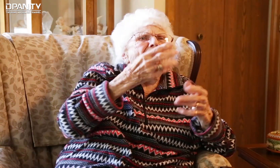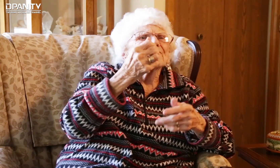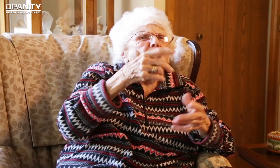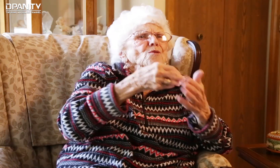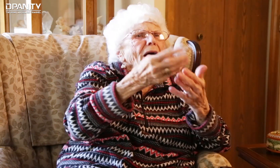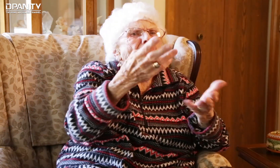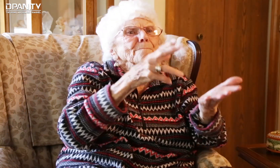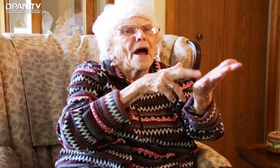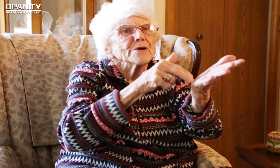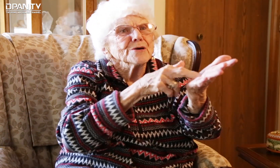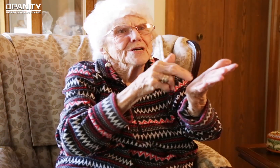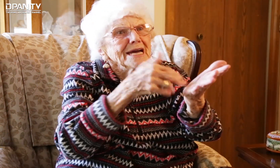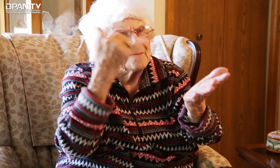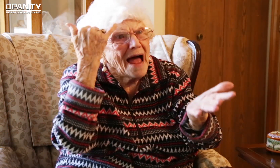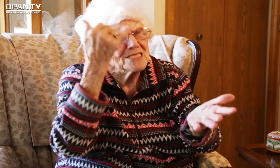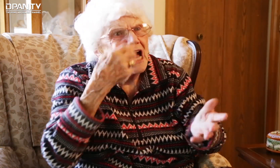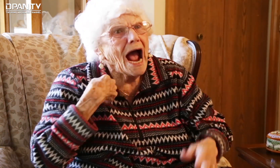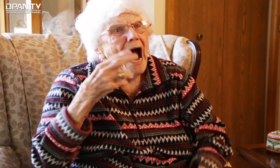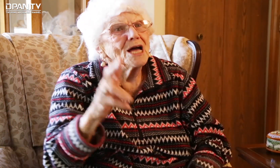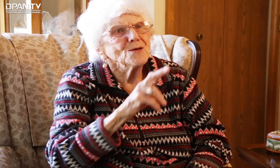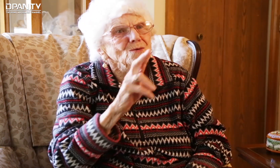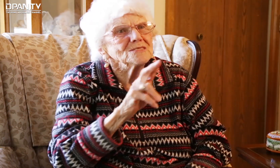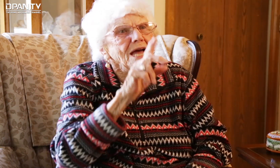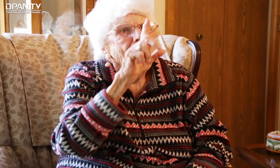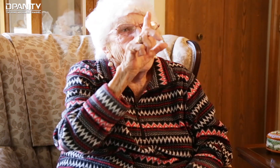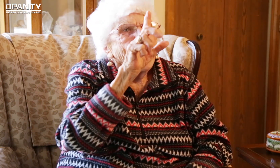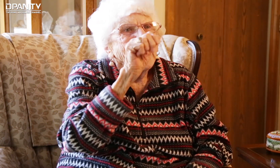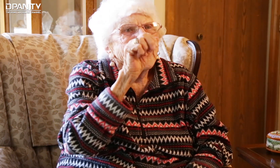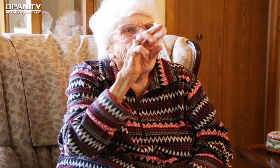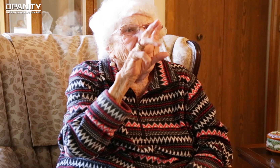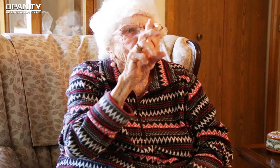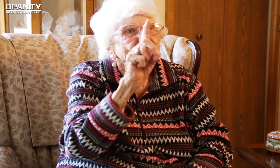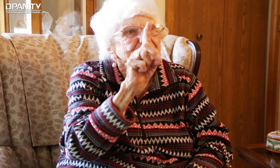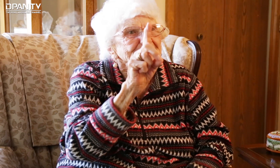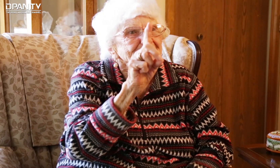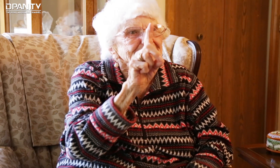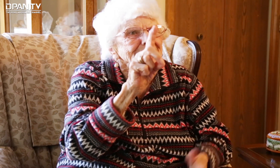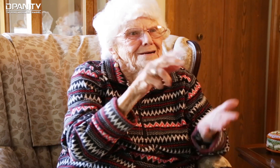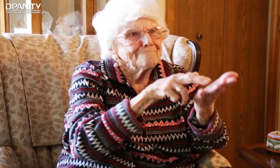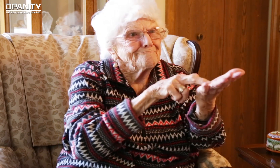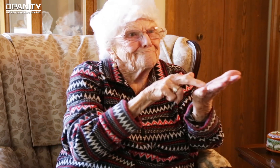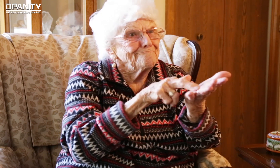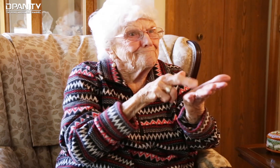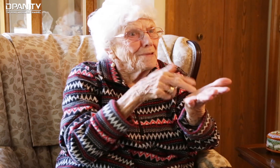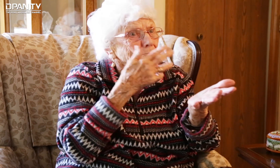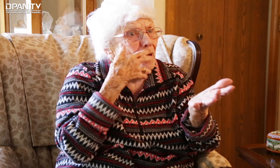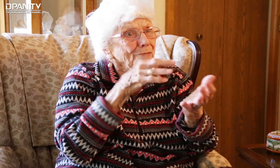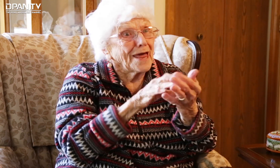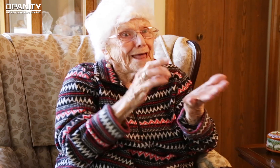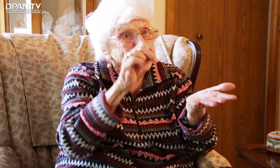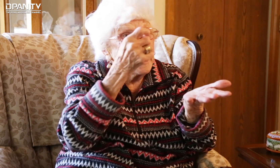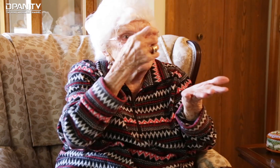You could not even buy butter. Imagine. I used LARD. Better than nothing.